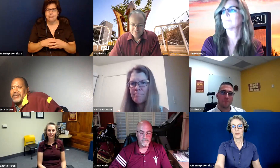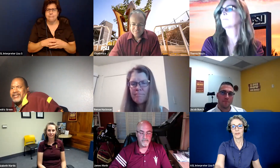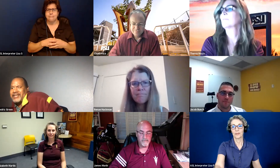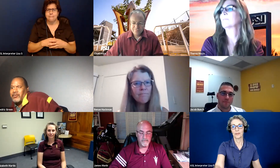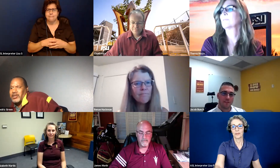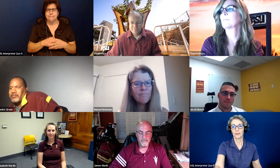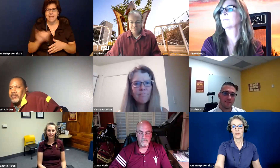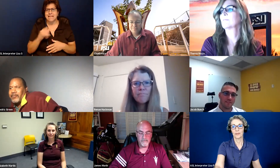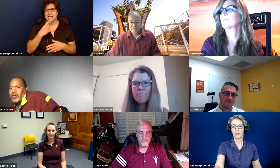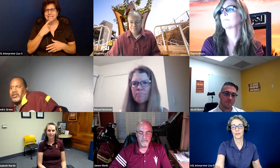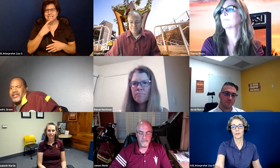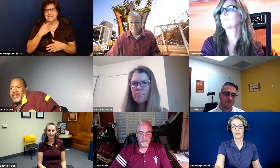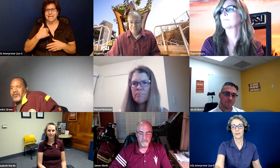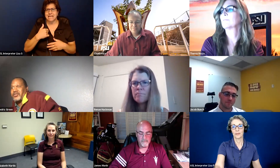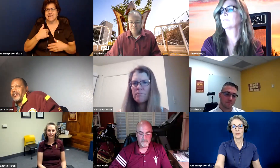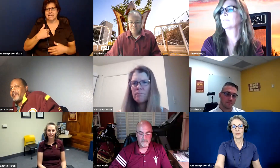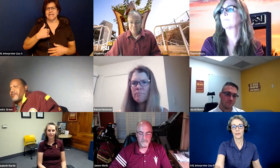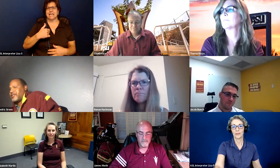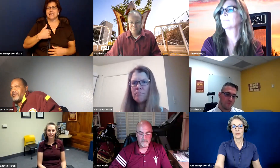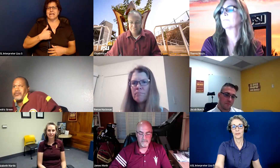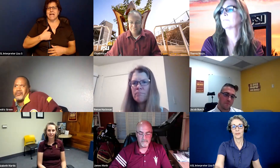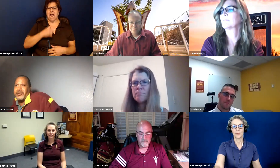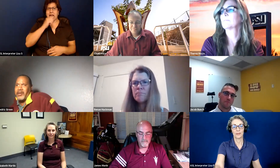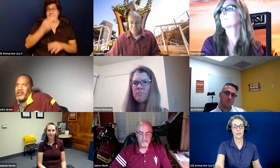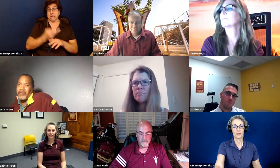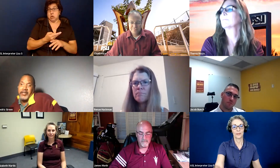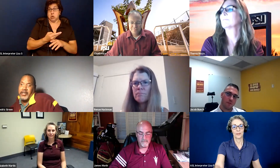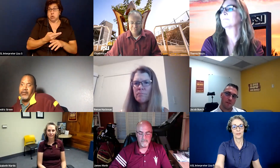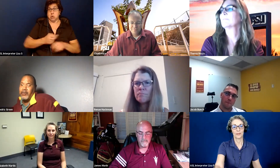Like I said, I was a high partial. I didn't use a screen reader until about three years ago.